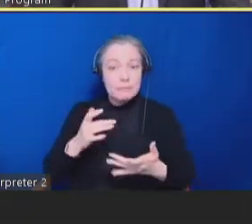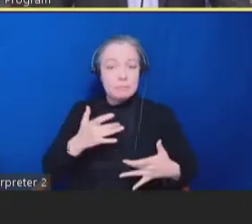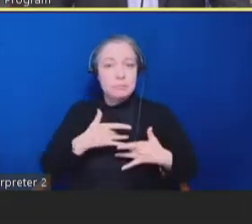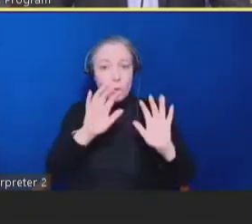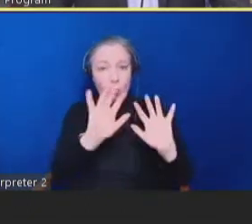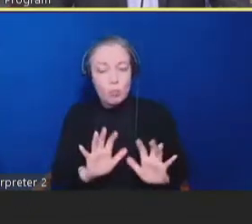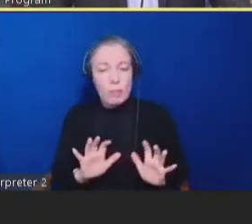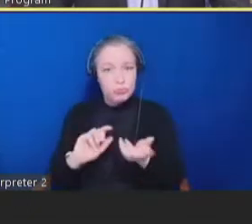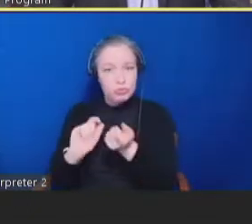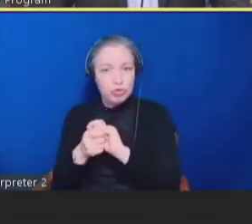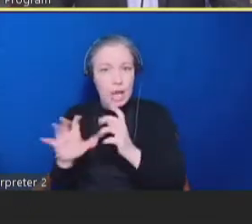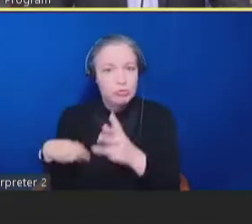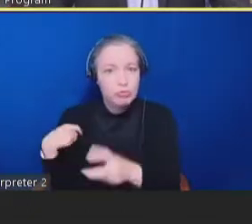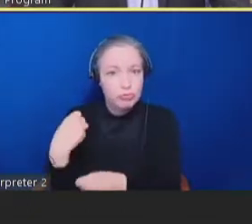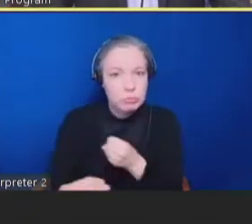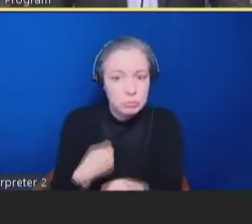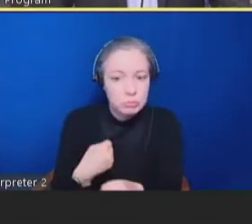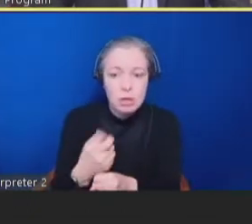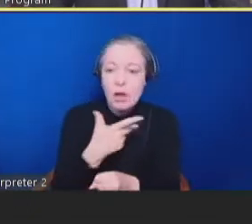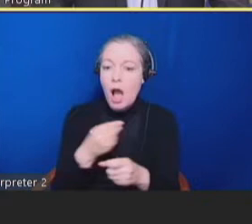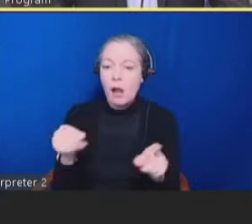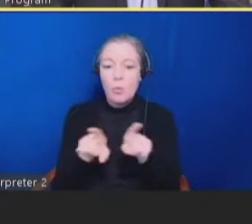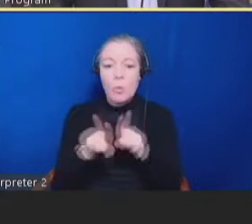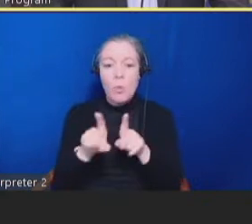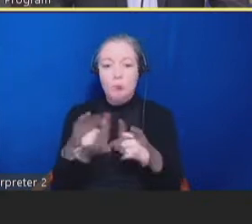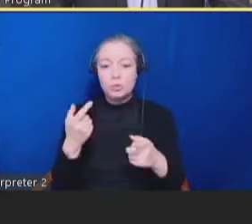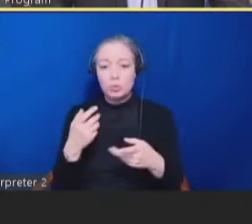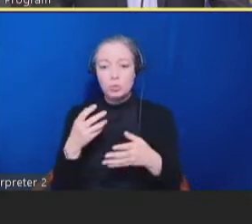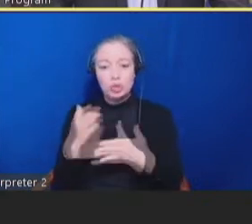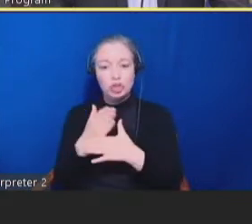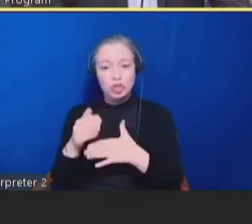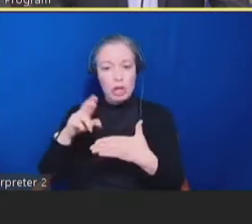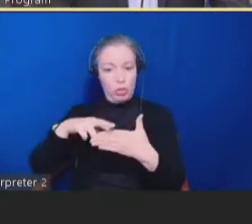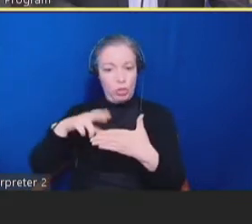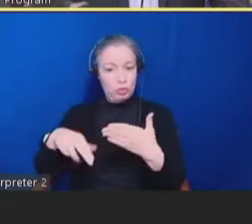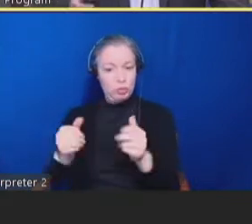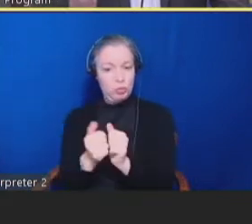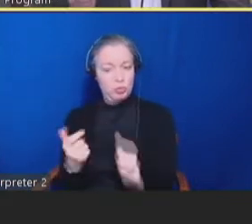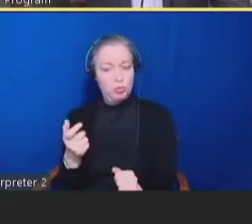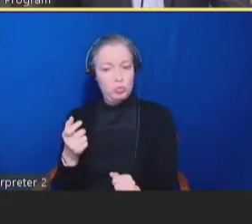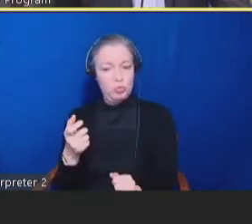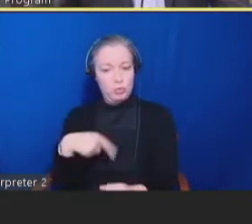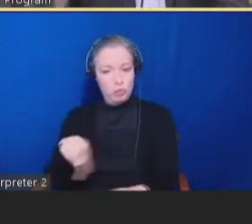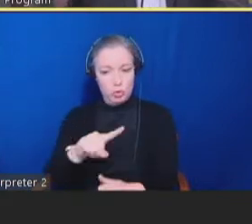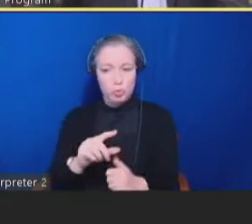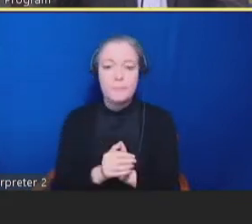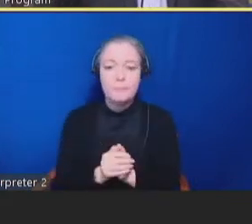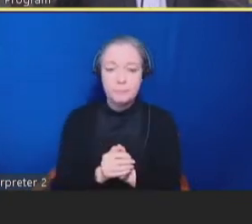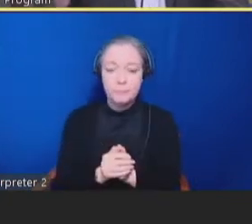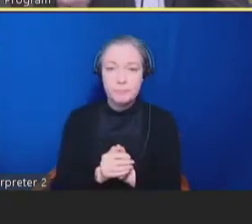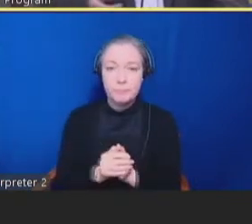the topics that you cover in innovation and equity in vaccine confidence. Before I do that -- let's